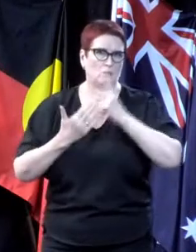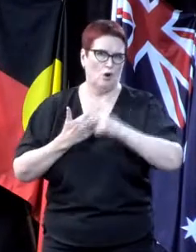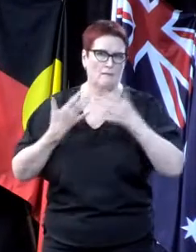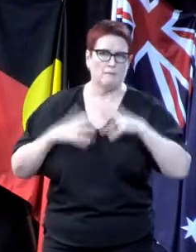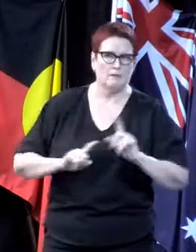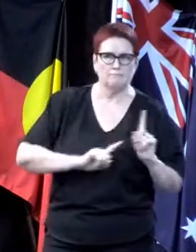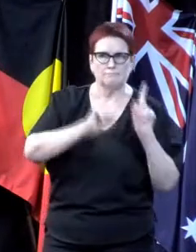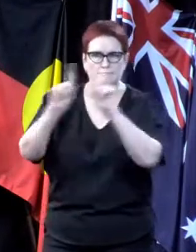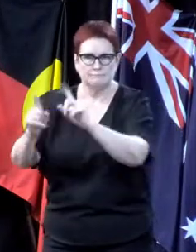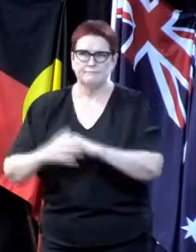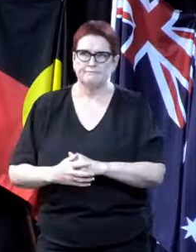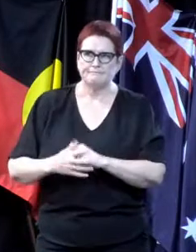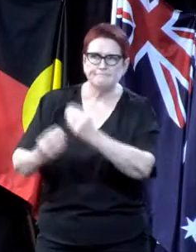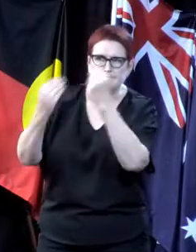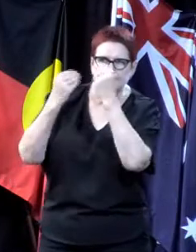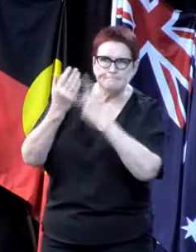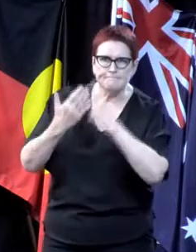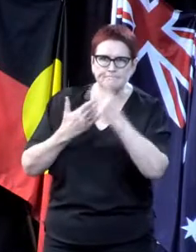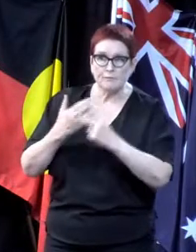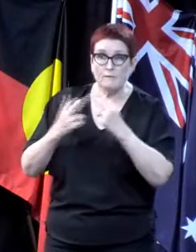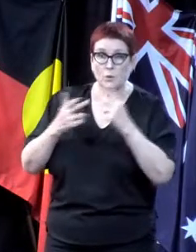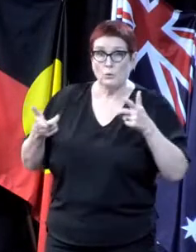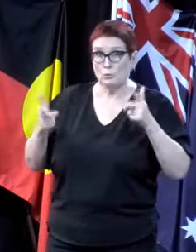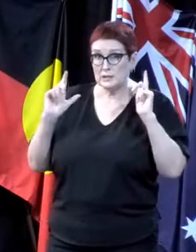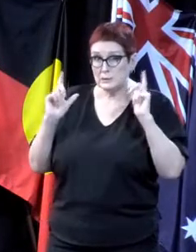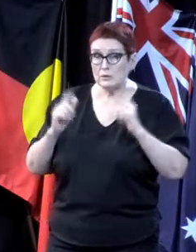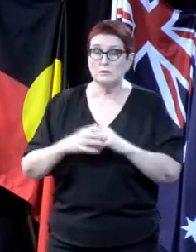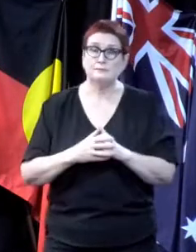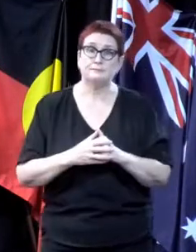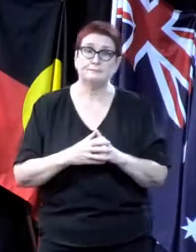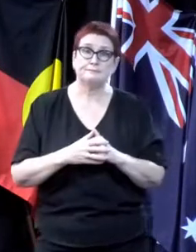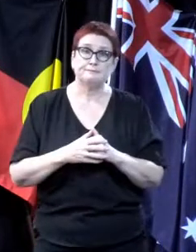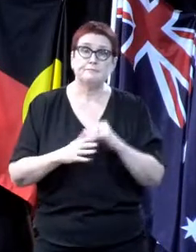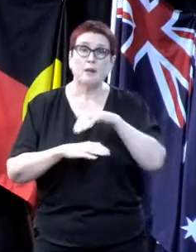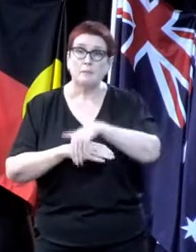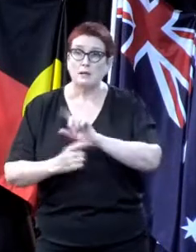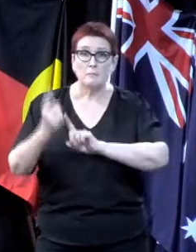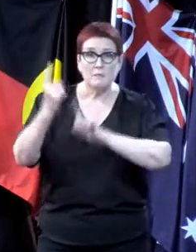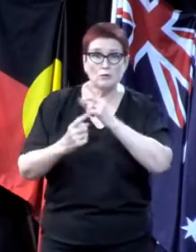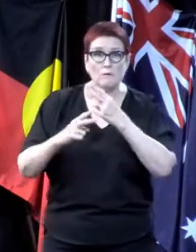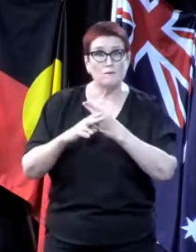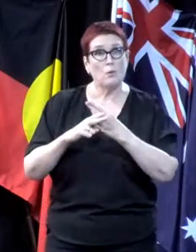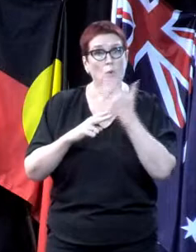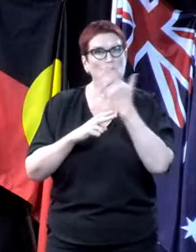This delivered a training program to principals, school-based inclusivity mentors, which is the HOSES,